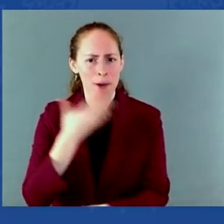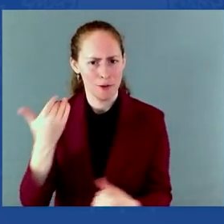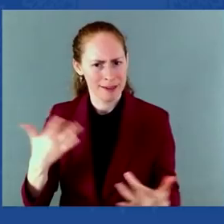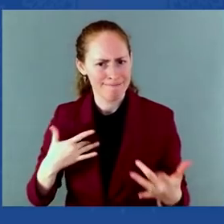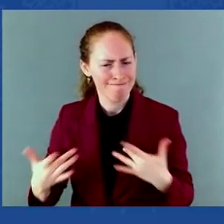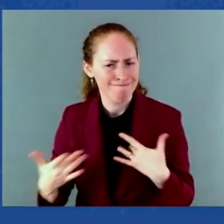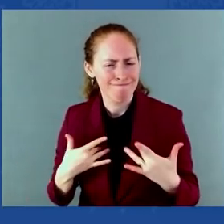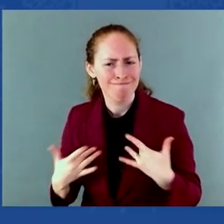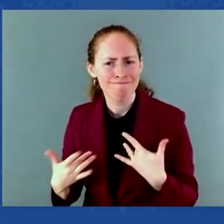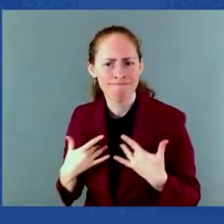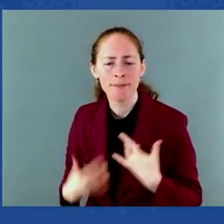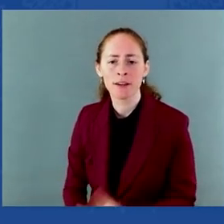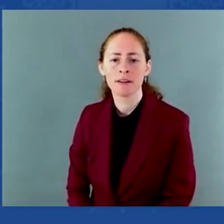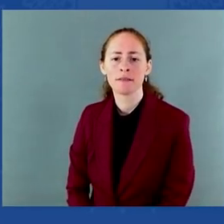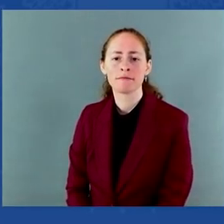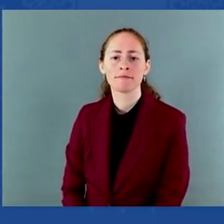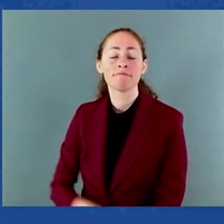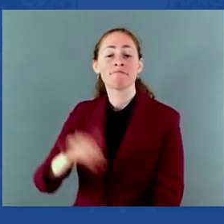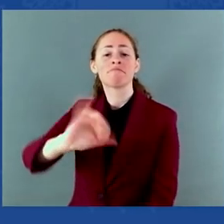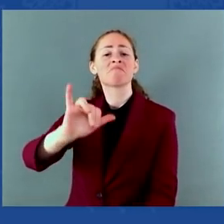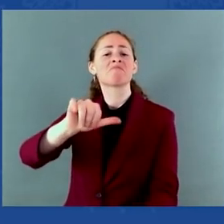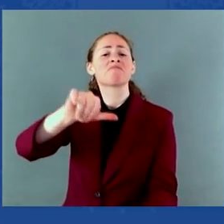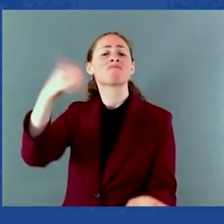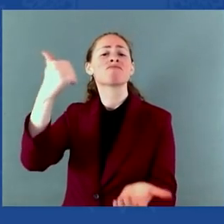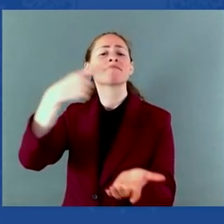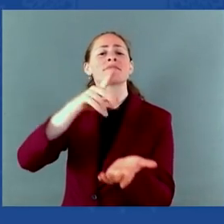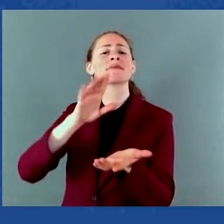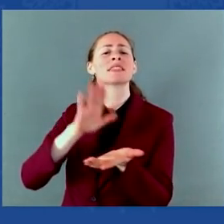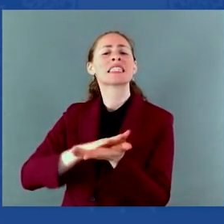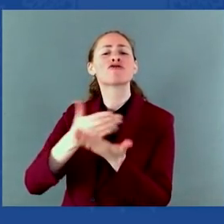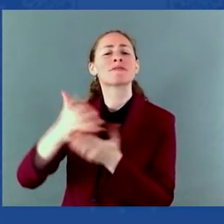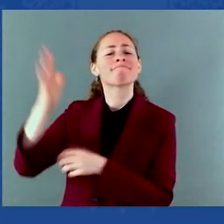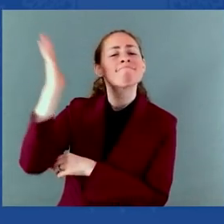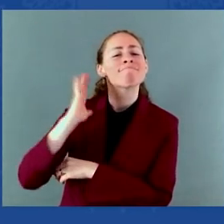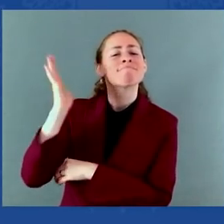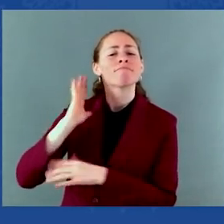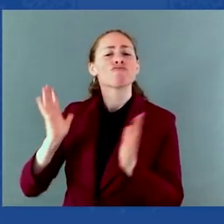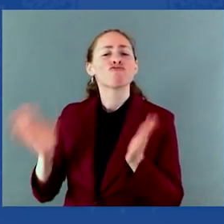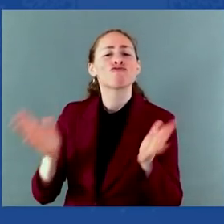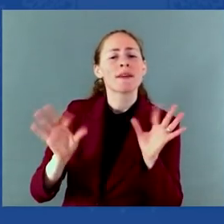where everybody is living. And Maggie, Jeanne, Annie, Chris, and me, we --